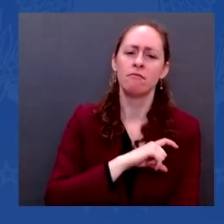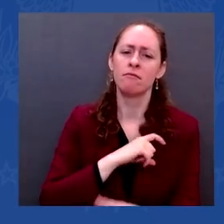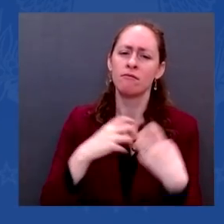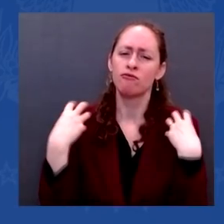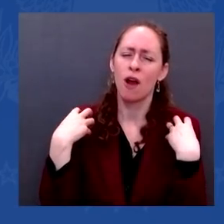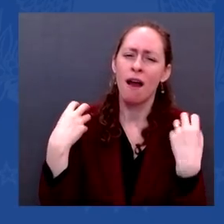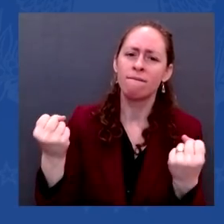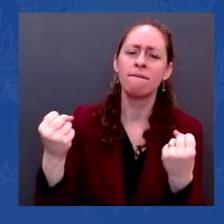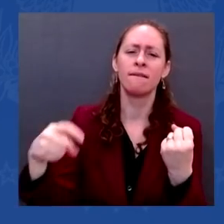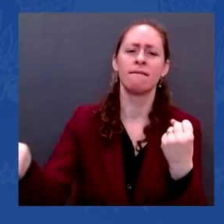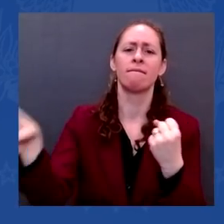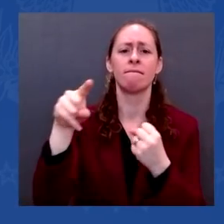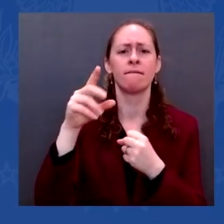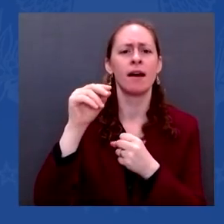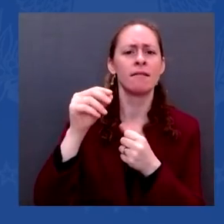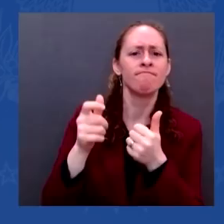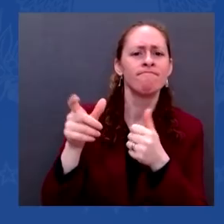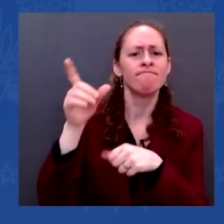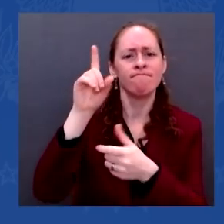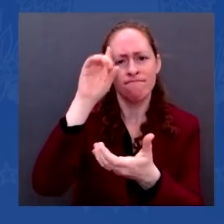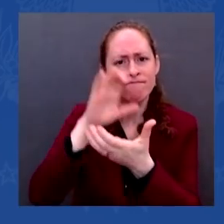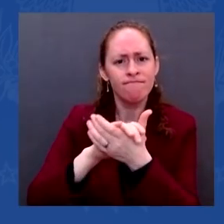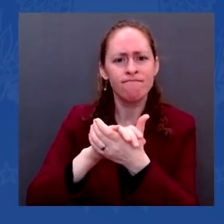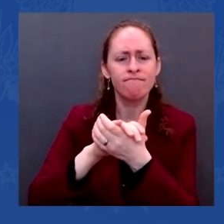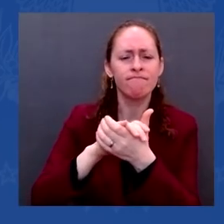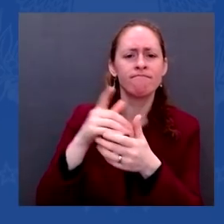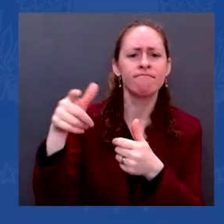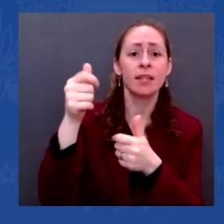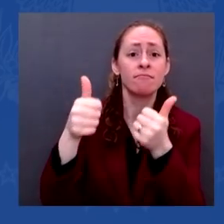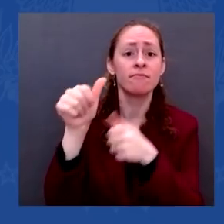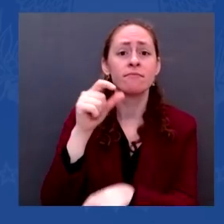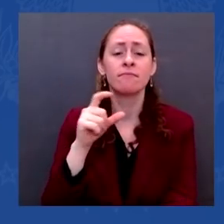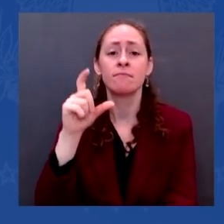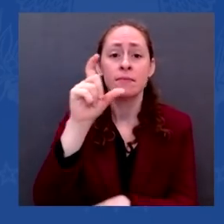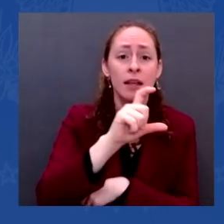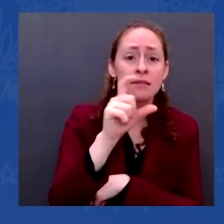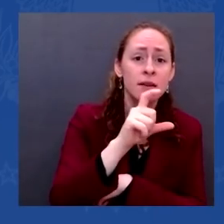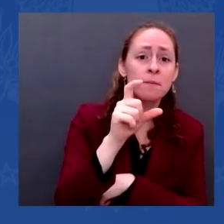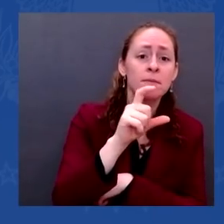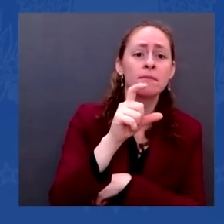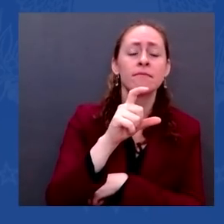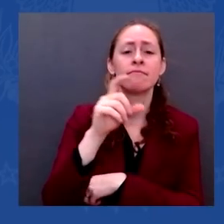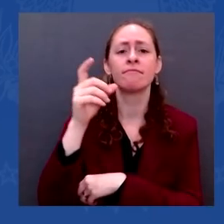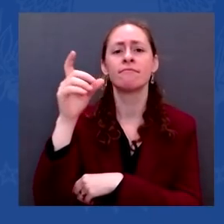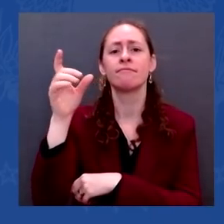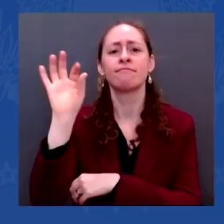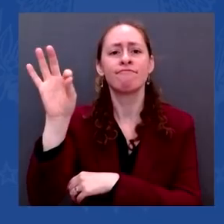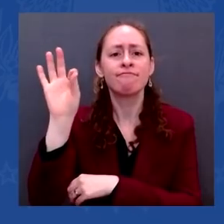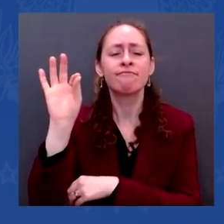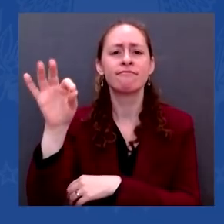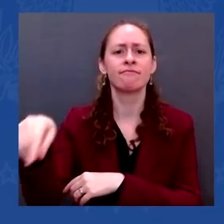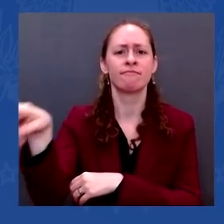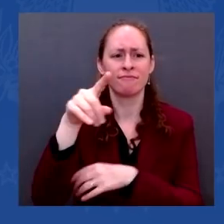A nearby Catholic church opened its doors for the hostages' families. At sunset, a group of Muslim women --